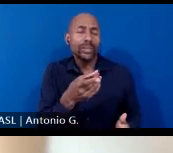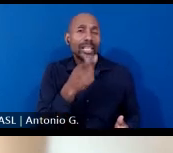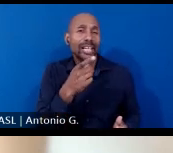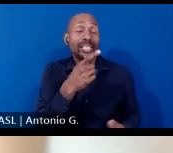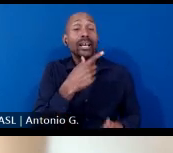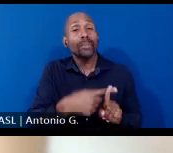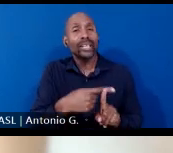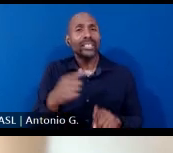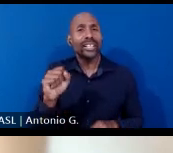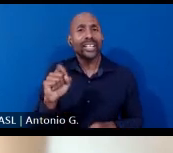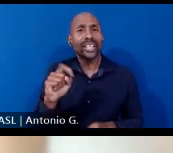and fun field trips.